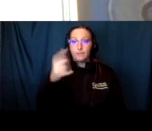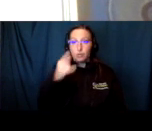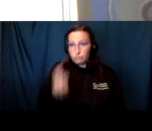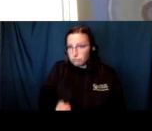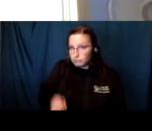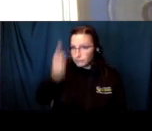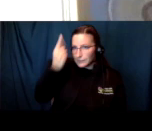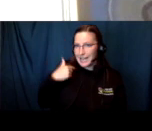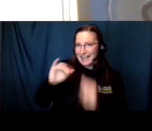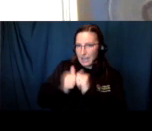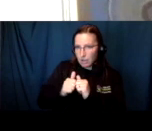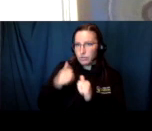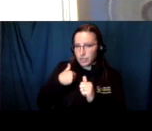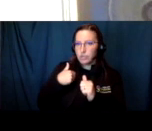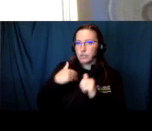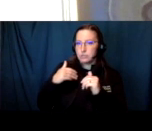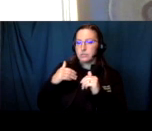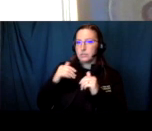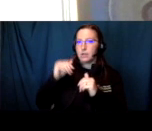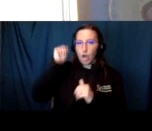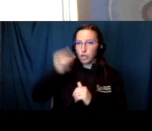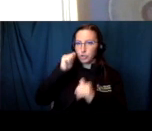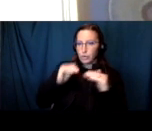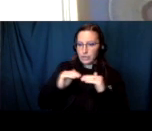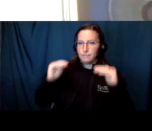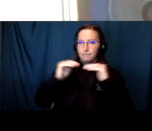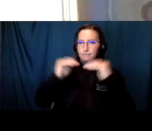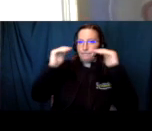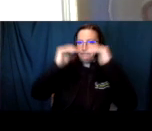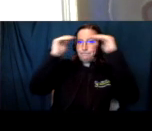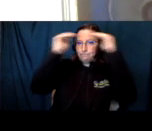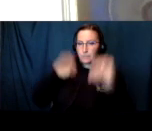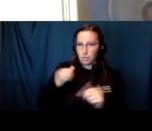the auditory hierarchy works and how the skills progress